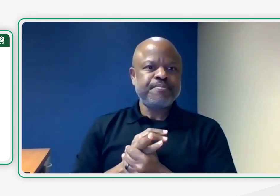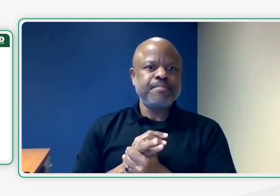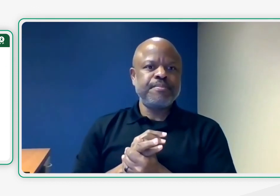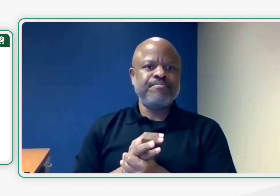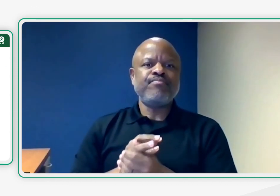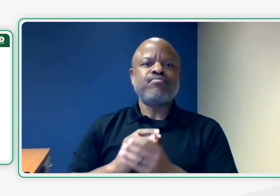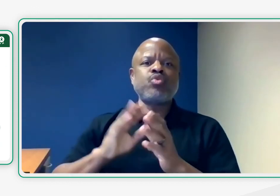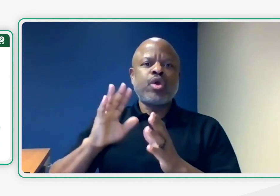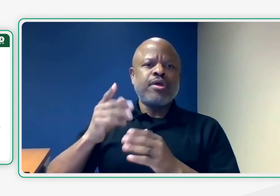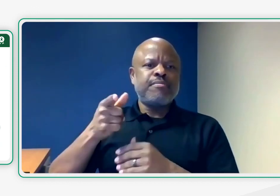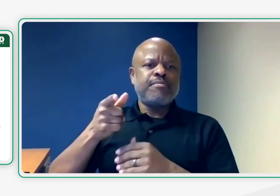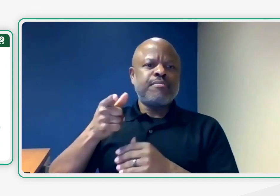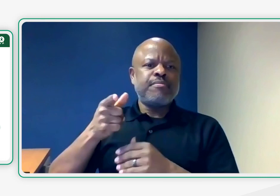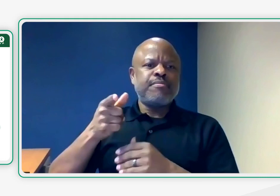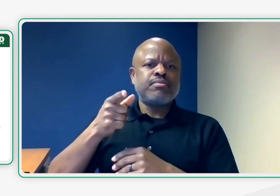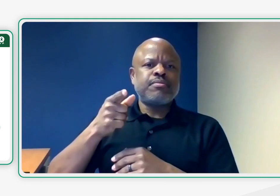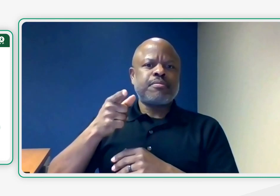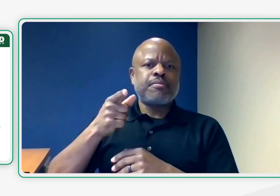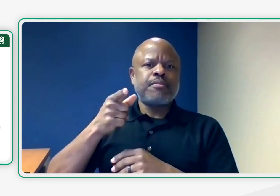So it's important to pay attention to what's happening around you, right?